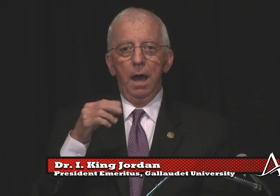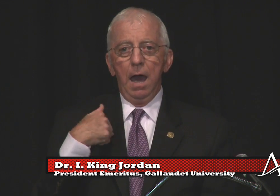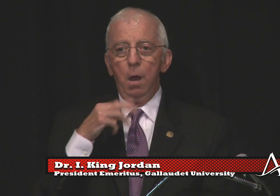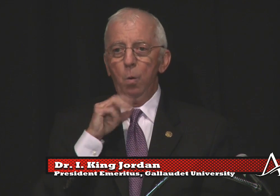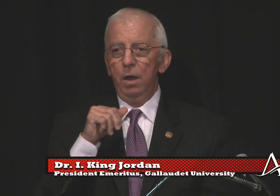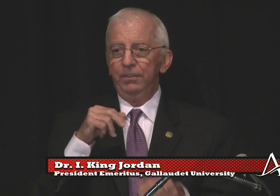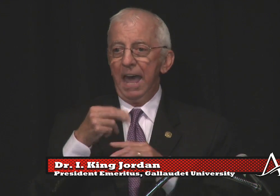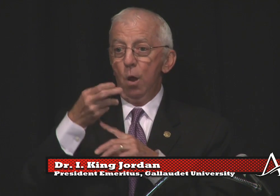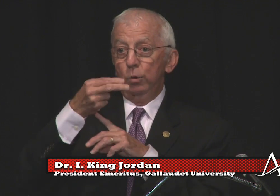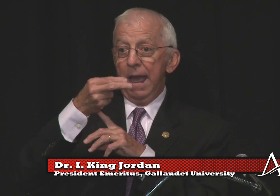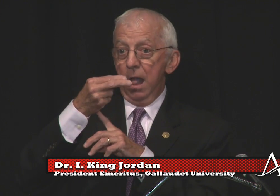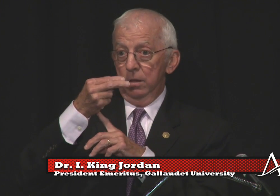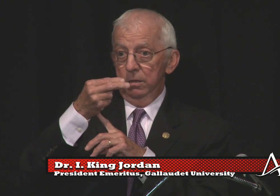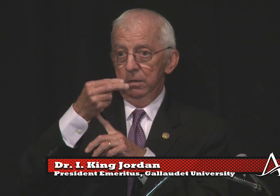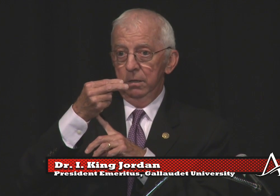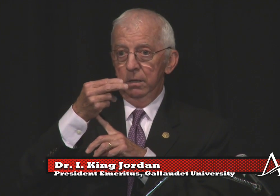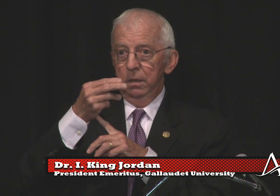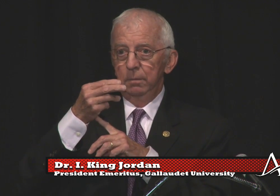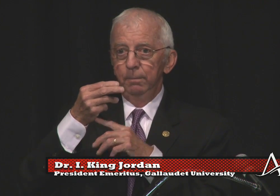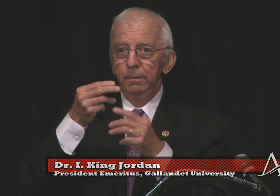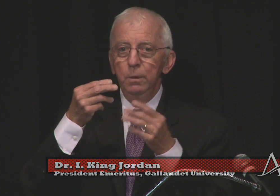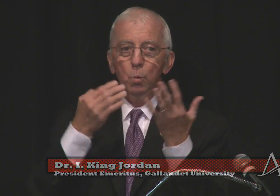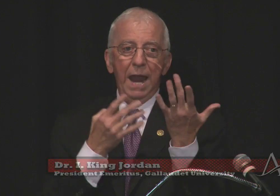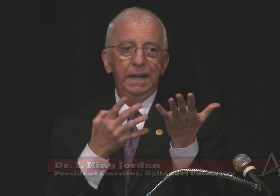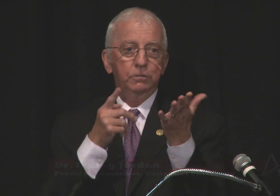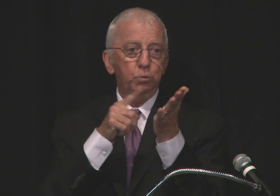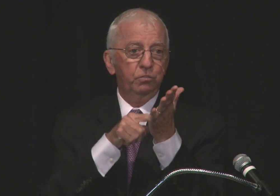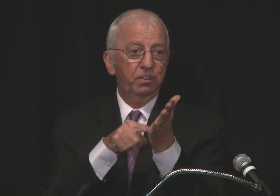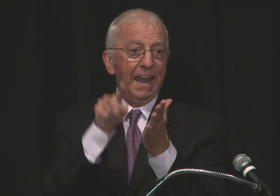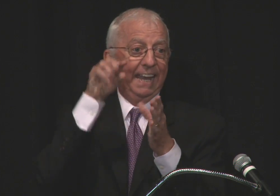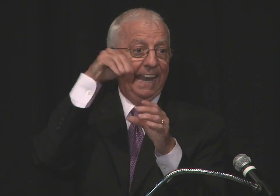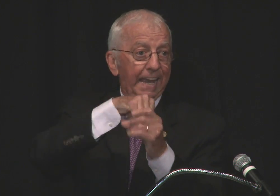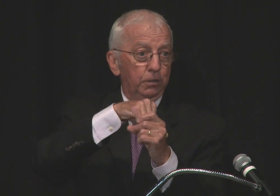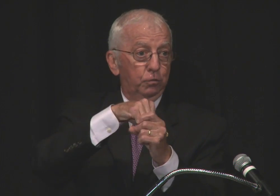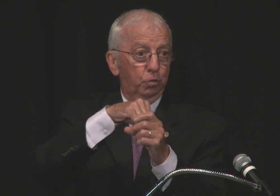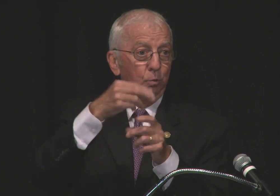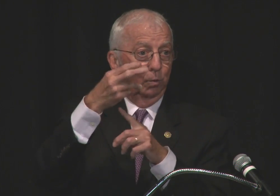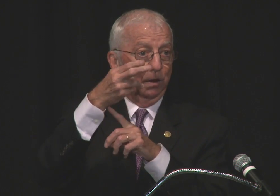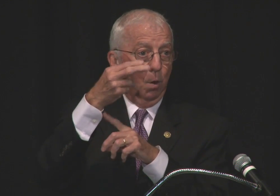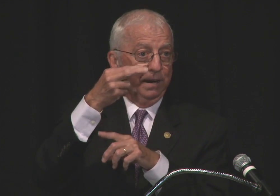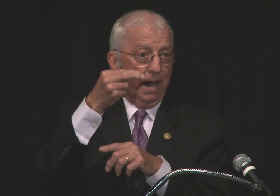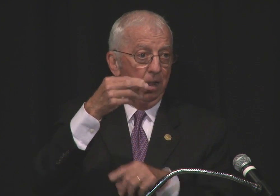I was at a hotel waiting to check in to the hotel.